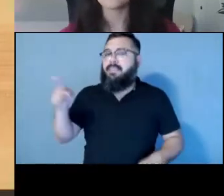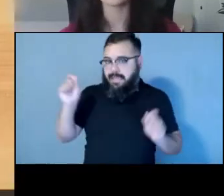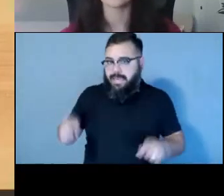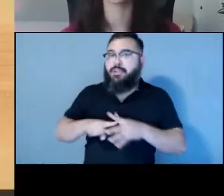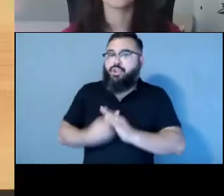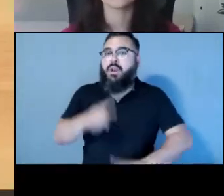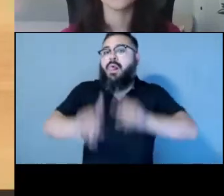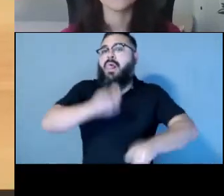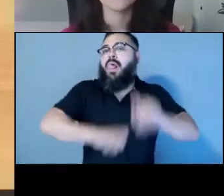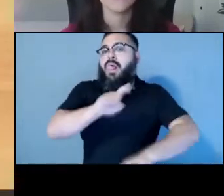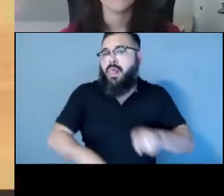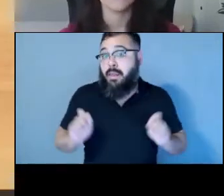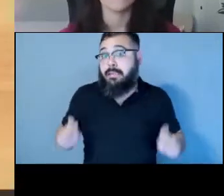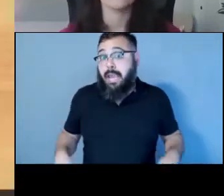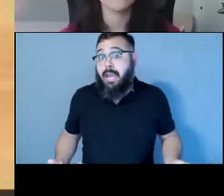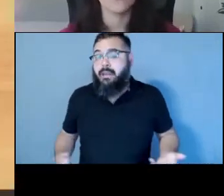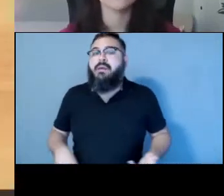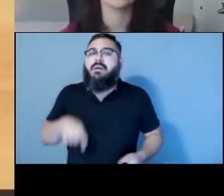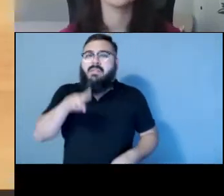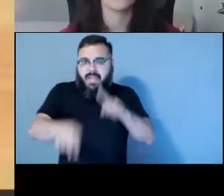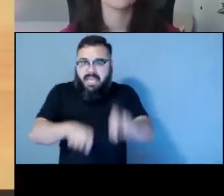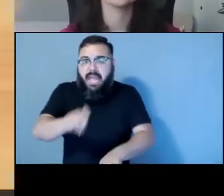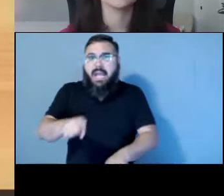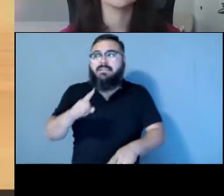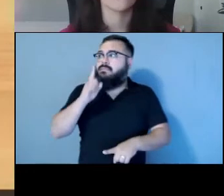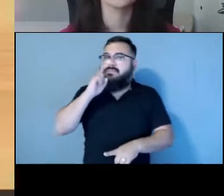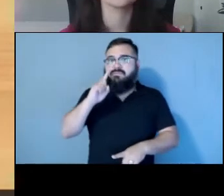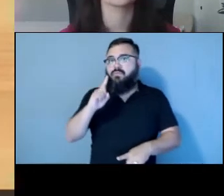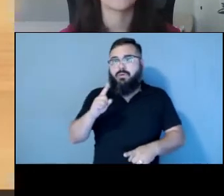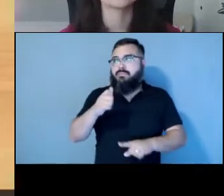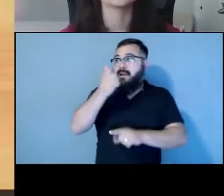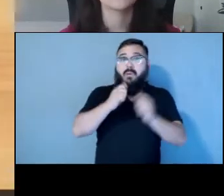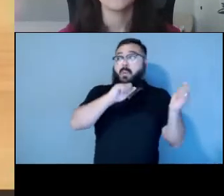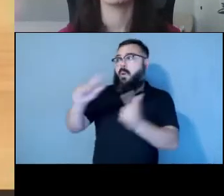And they can ask questions of everyone so long as these questions are asked